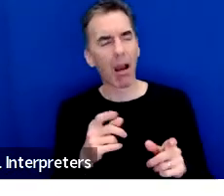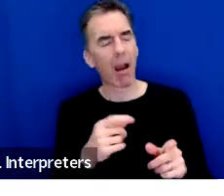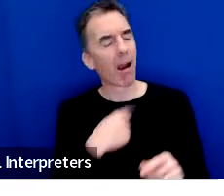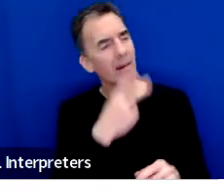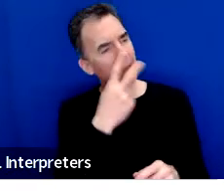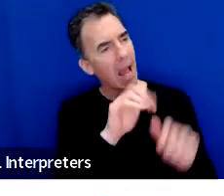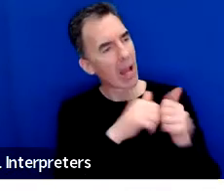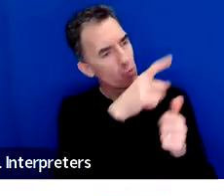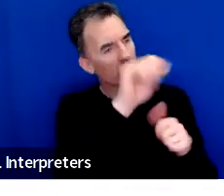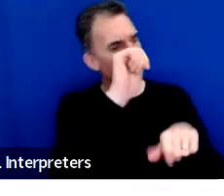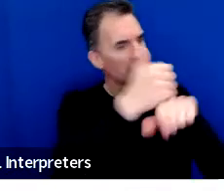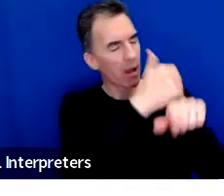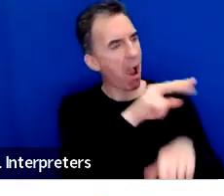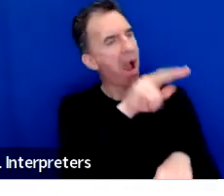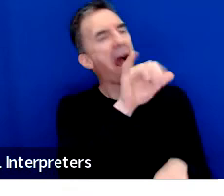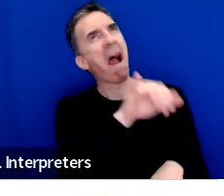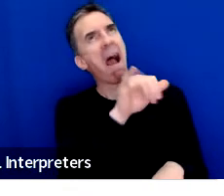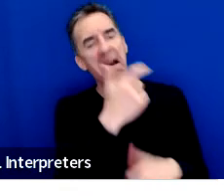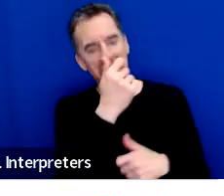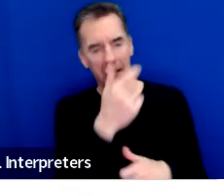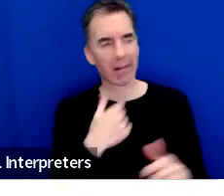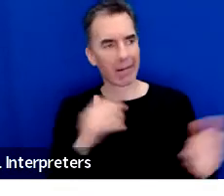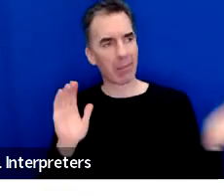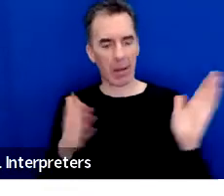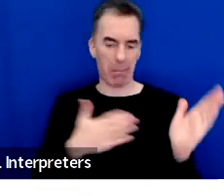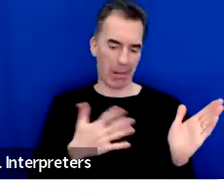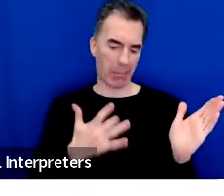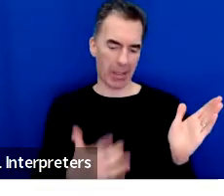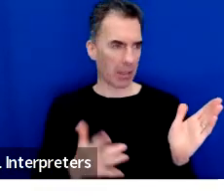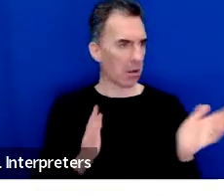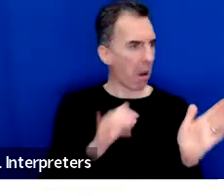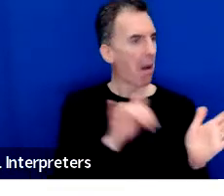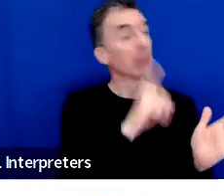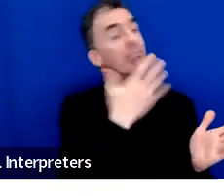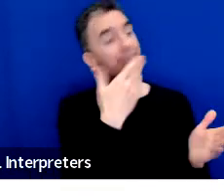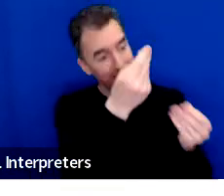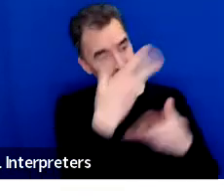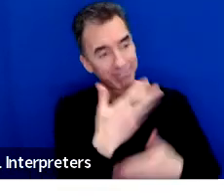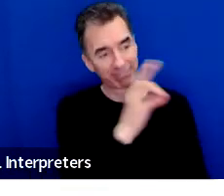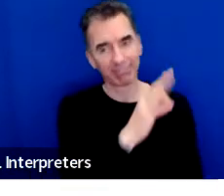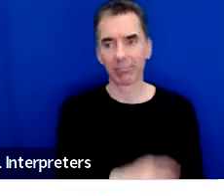because of course, I'm comparing it to, you know, how I do things, but thank you. Okay. Lisa,